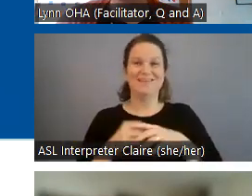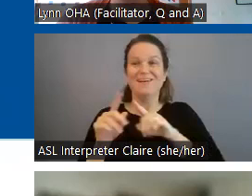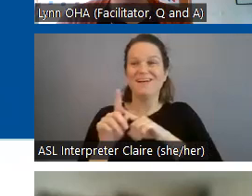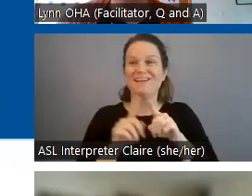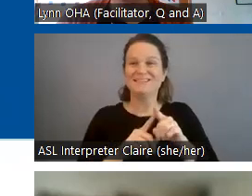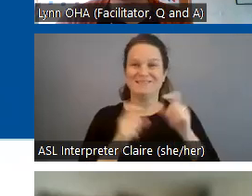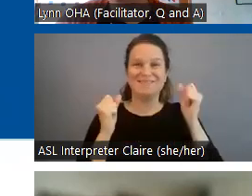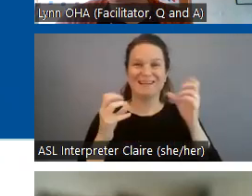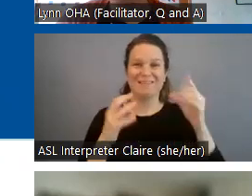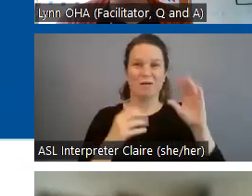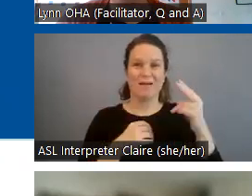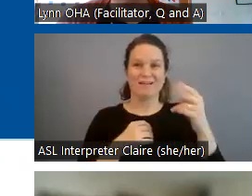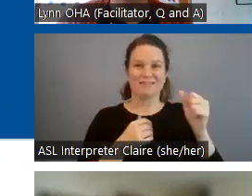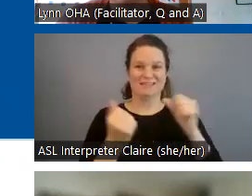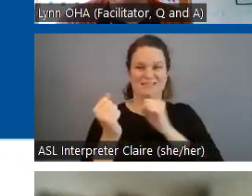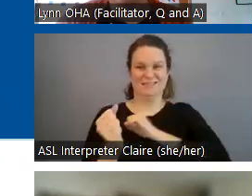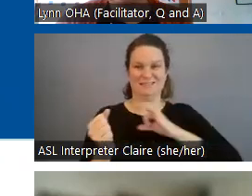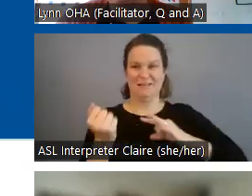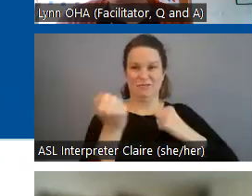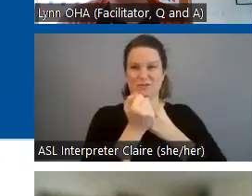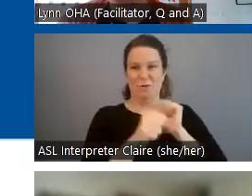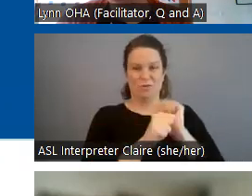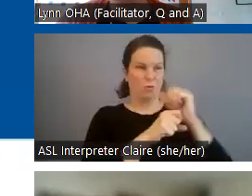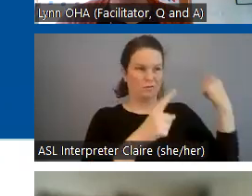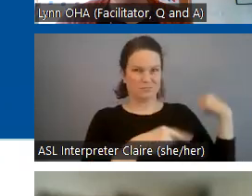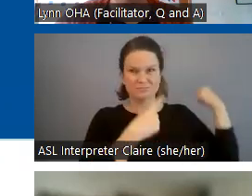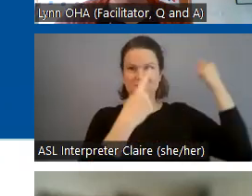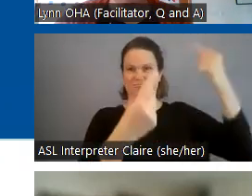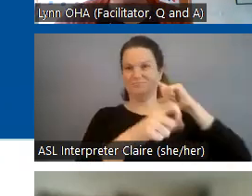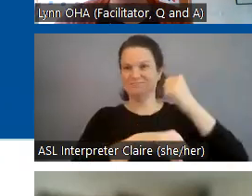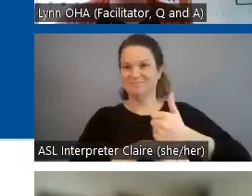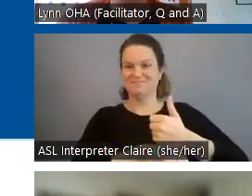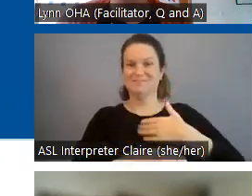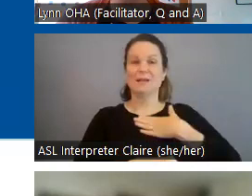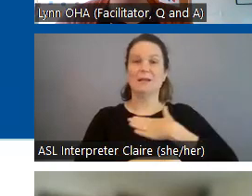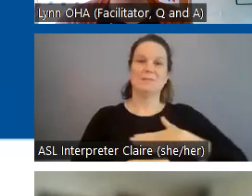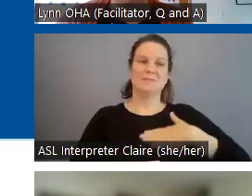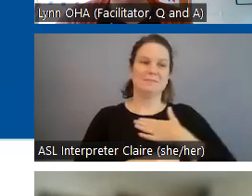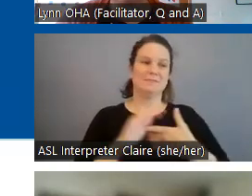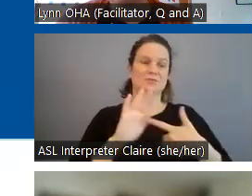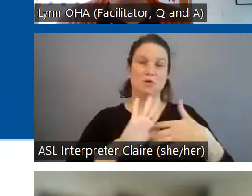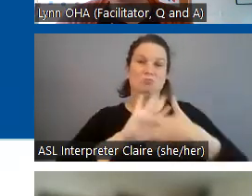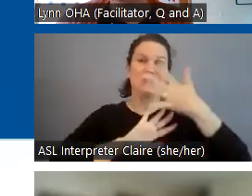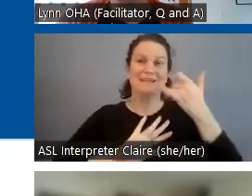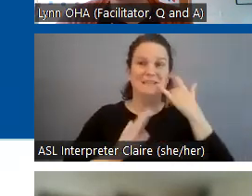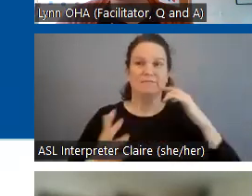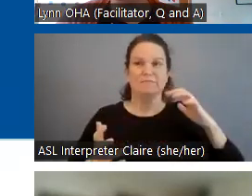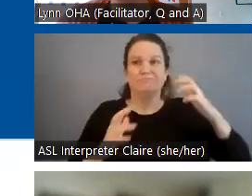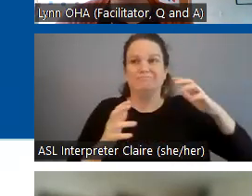staff who supported the work to get this webinar set up. Please extend some grace